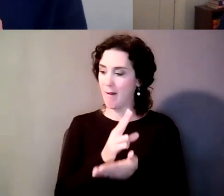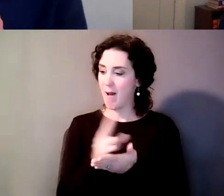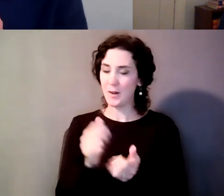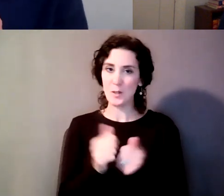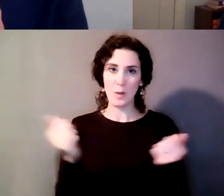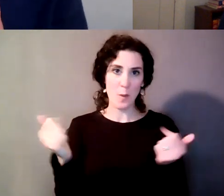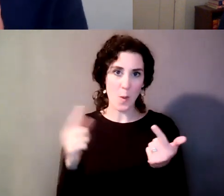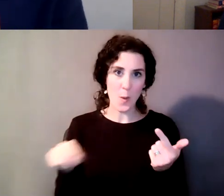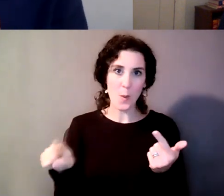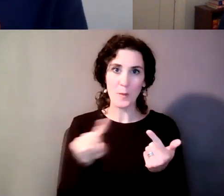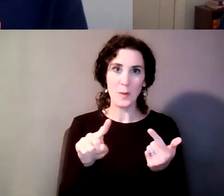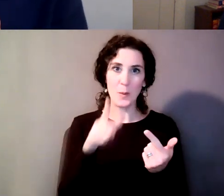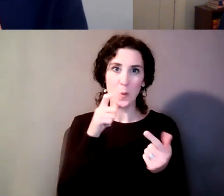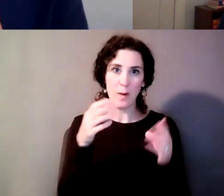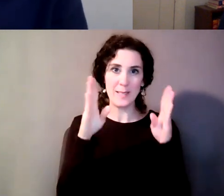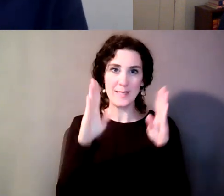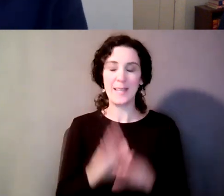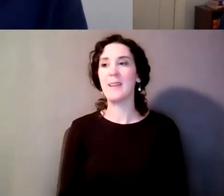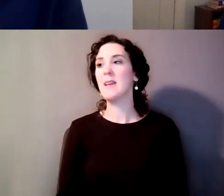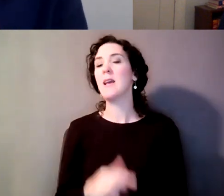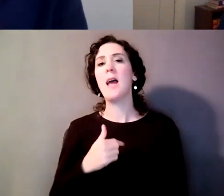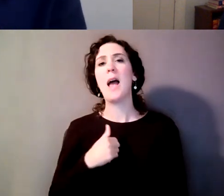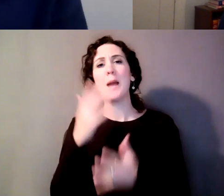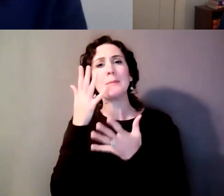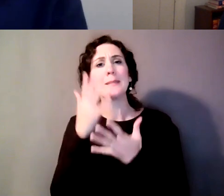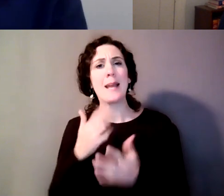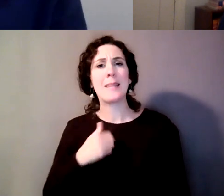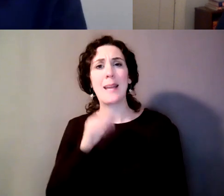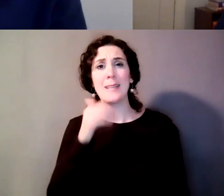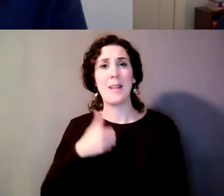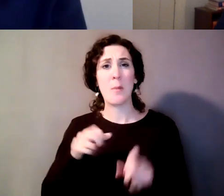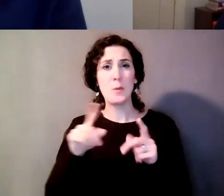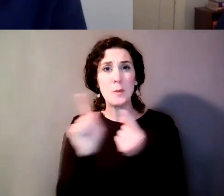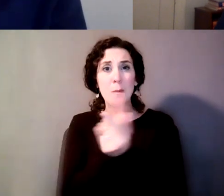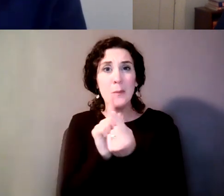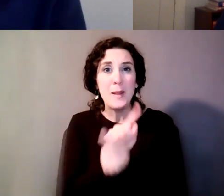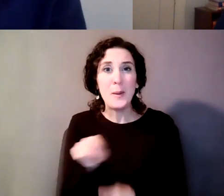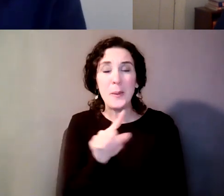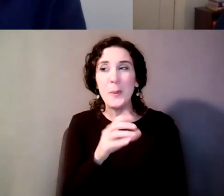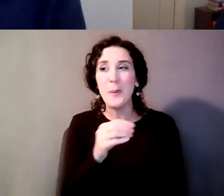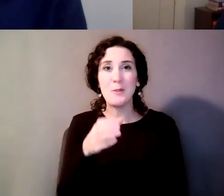listening. I am so appreciative and I am so sad I didn't get to meet you all in person and have coffee with you all.